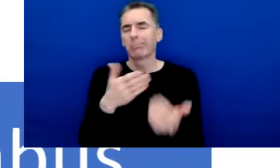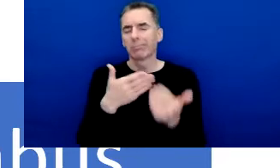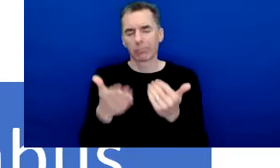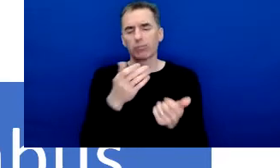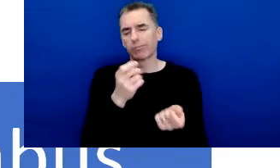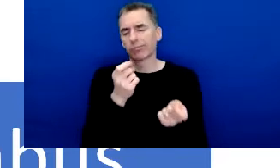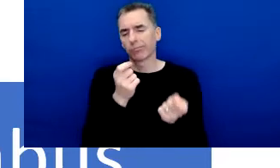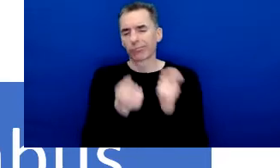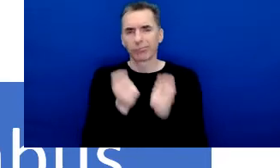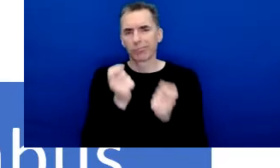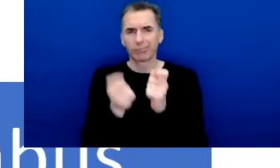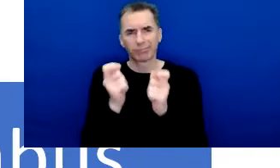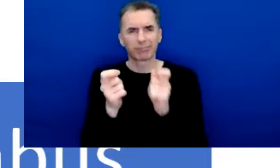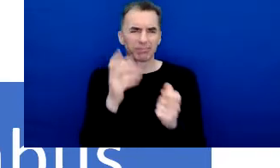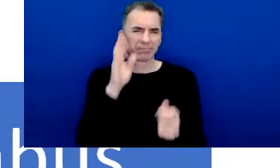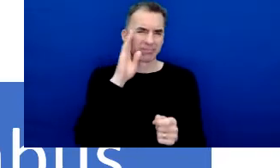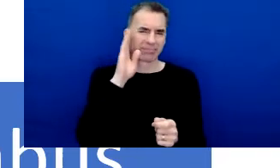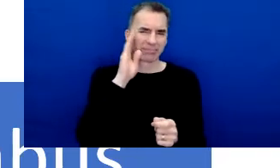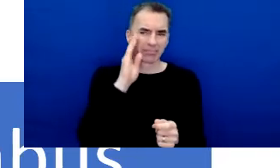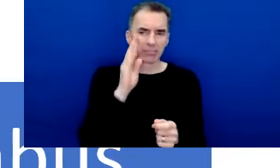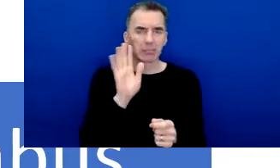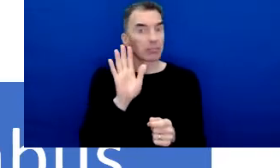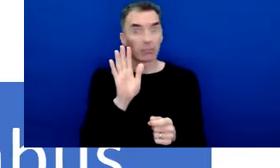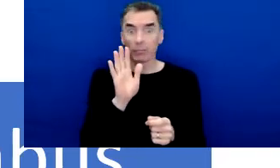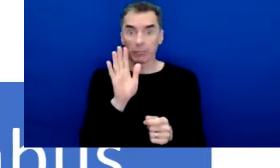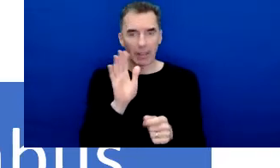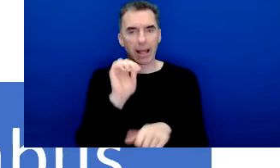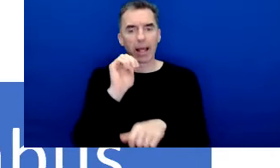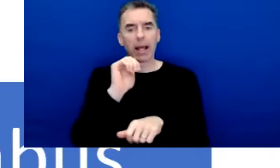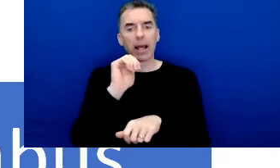And it's something that I think helps create consistency for our students.